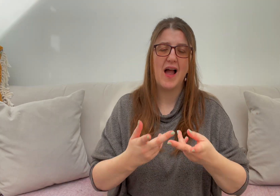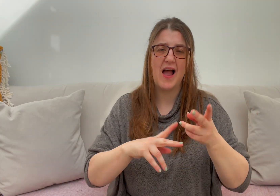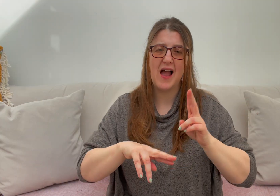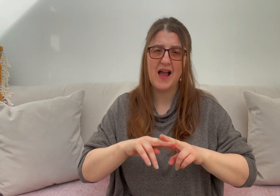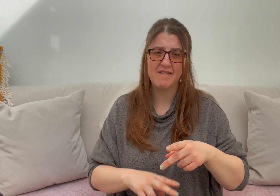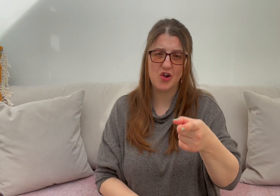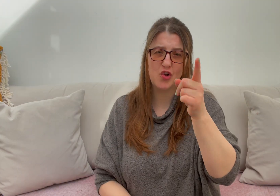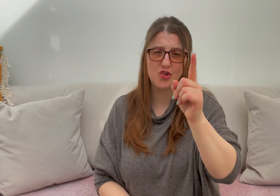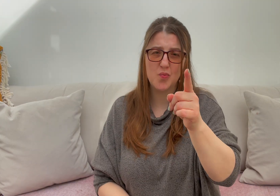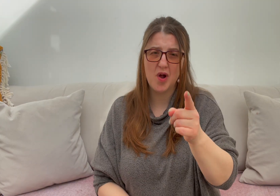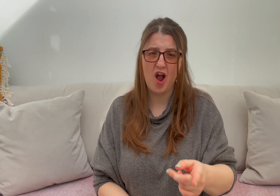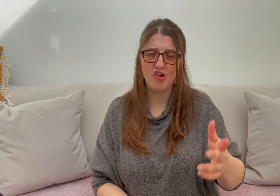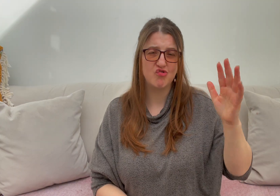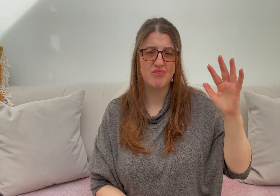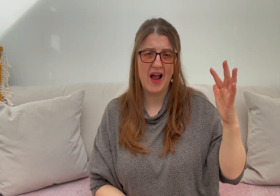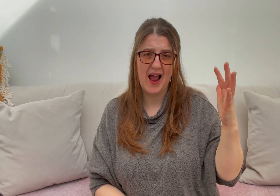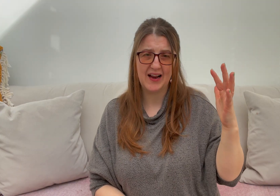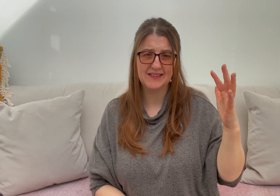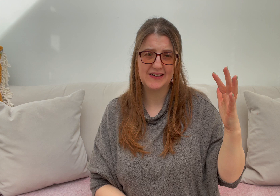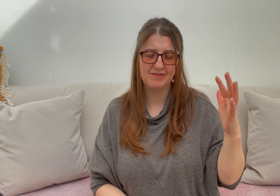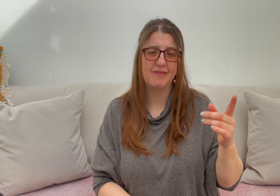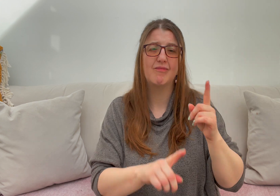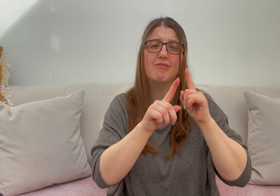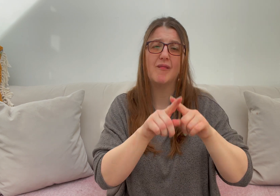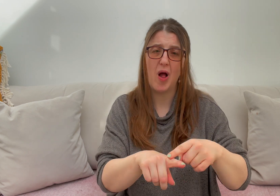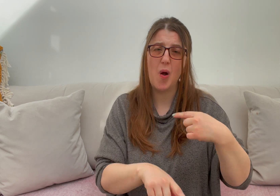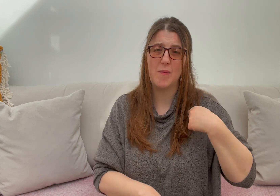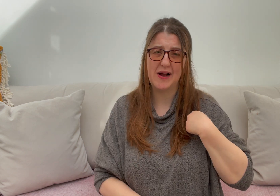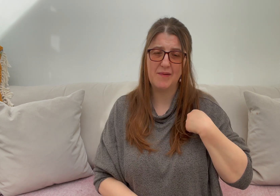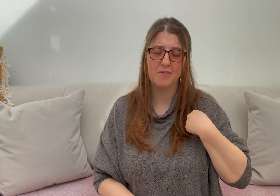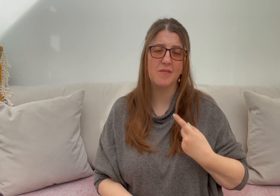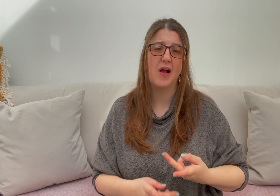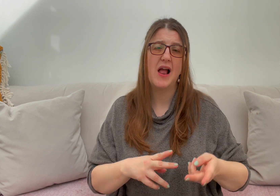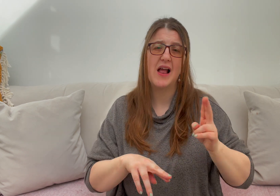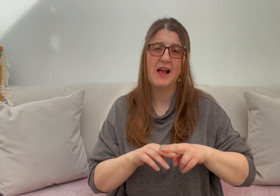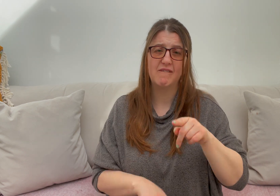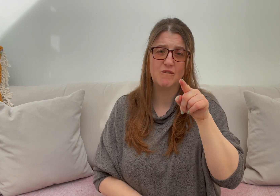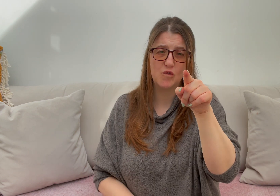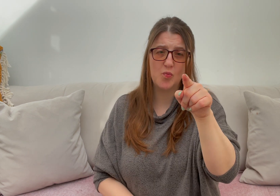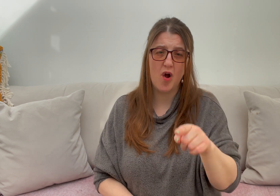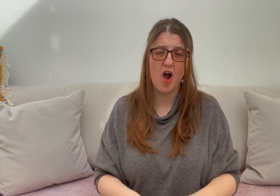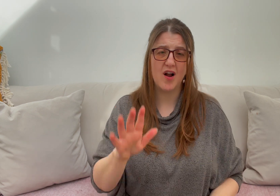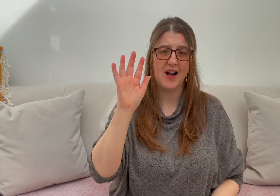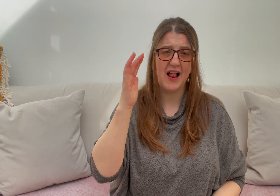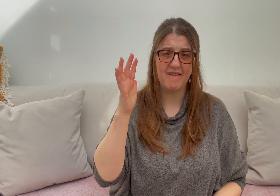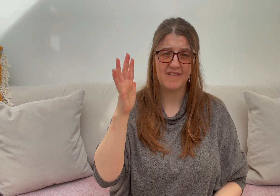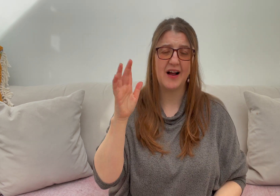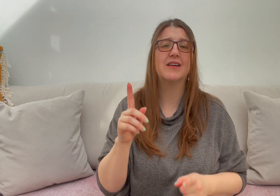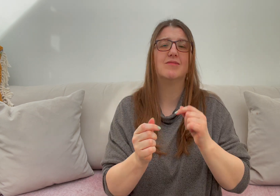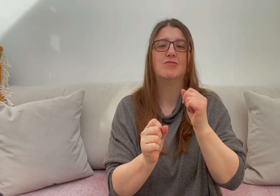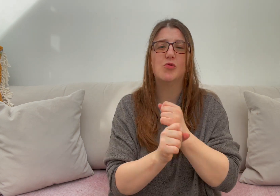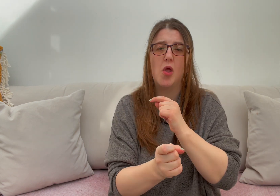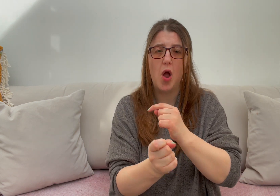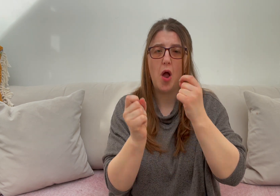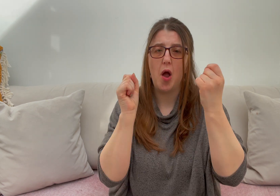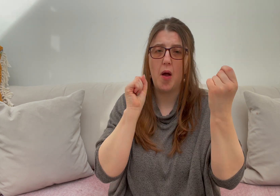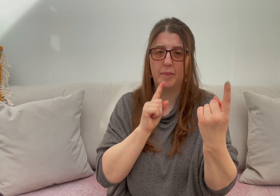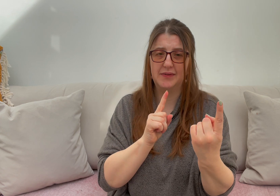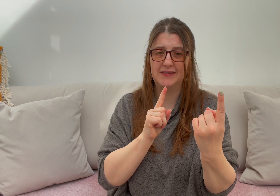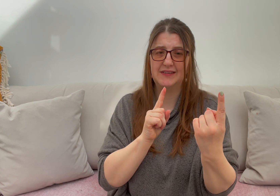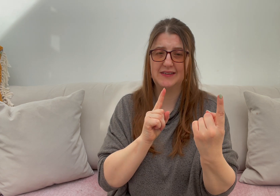By the way if you're right handed copy me but if you're left handed do the opposite